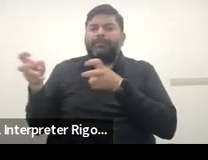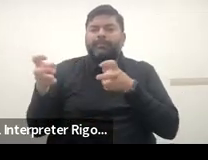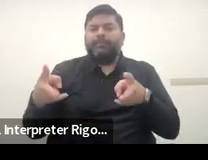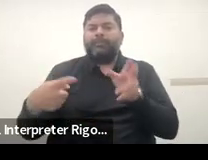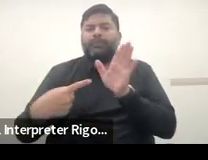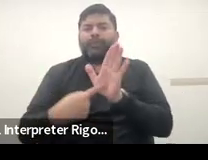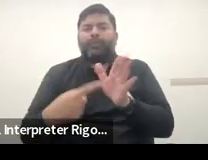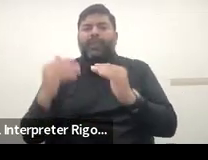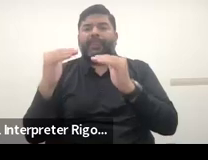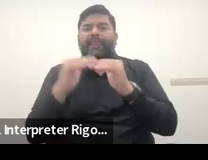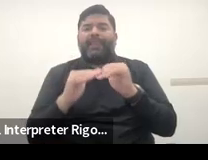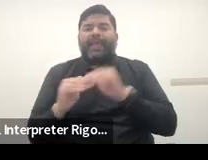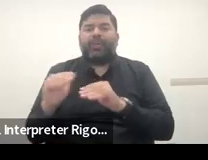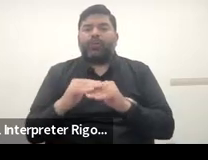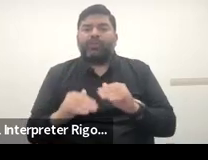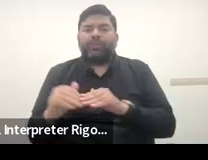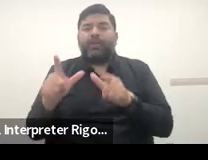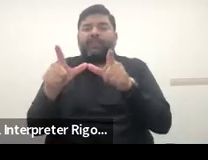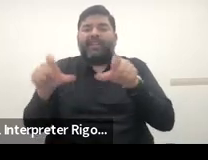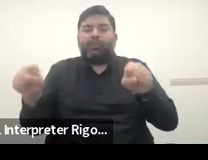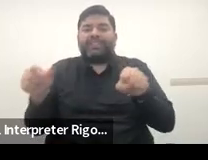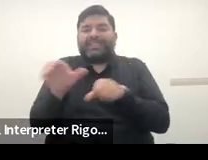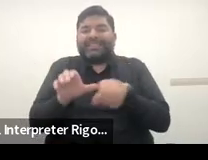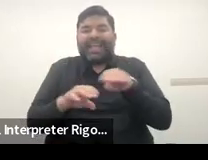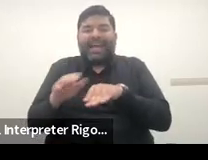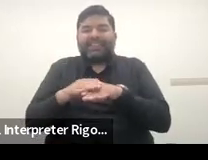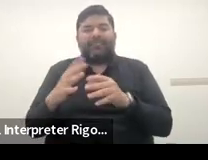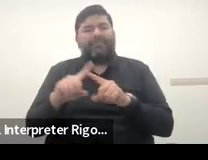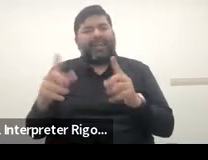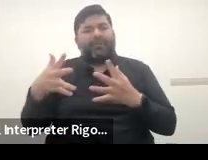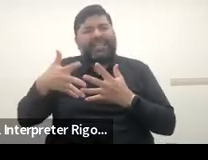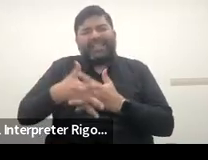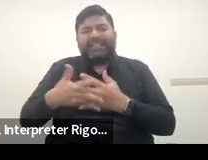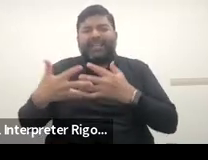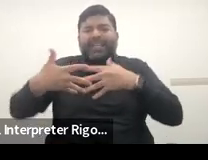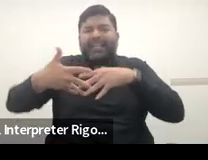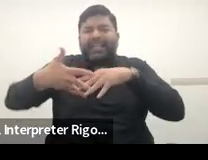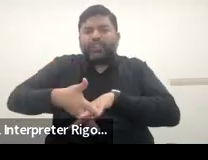linguistic stack that are represented at varying degrees. For example there's a lot of information—